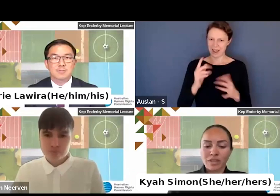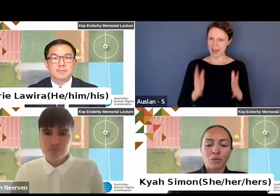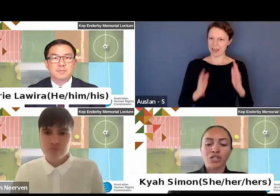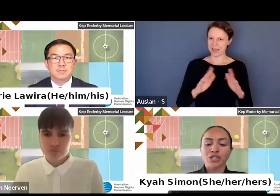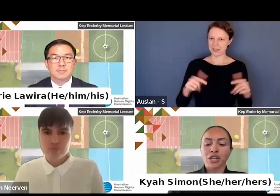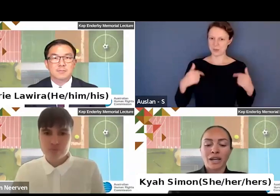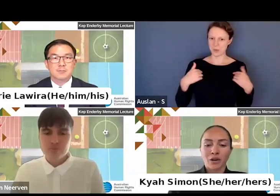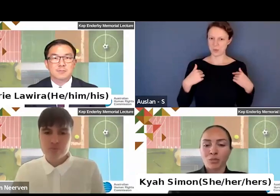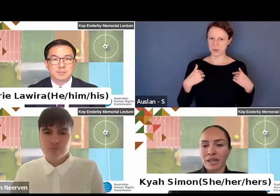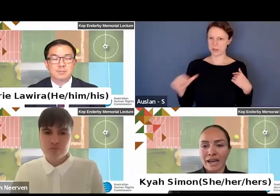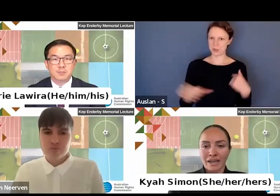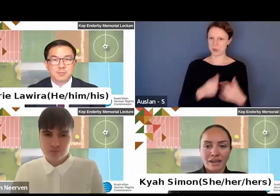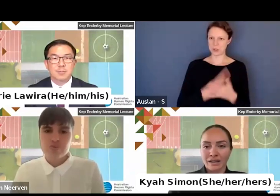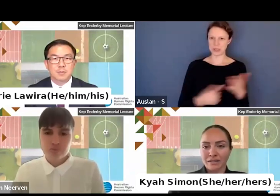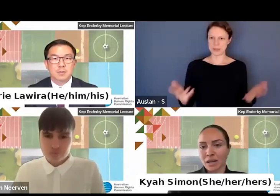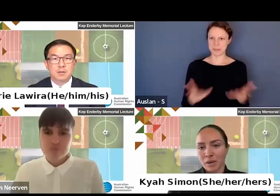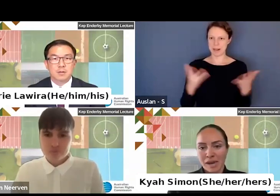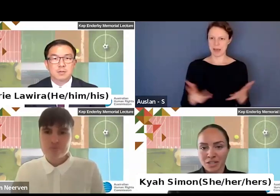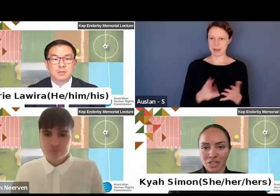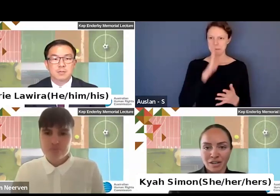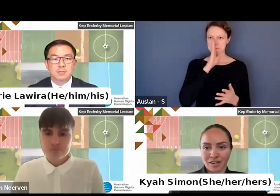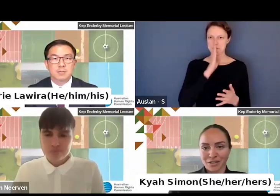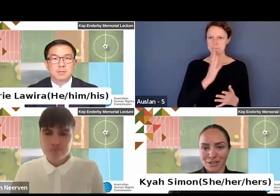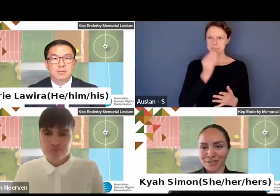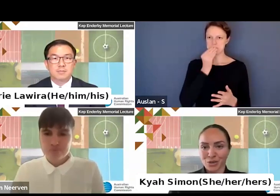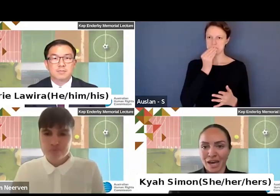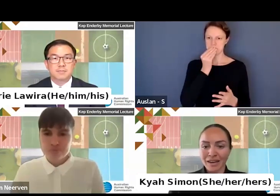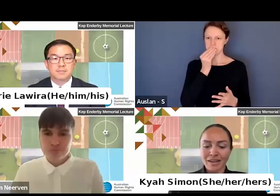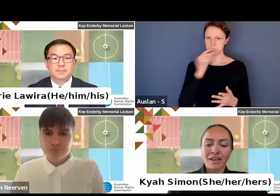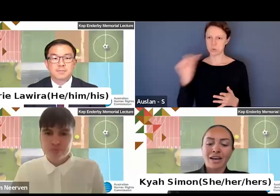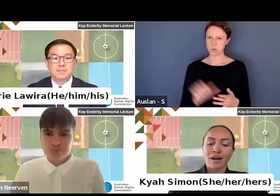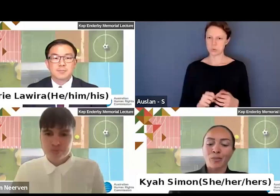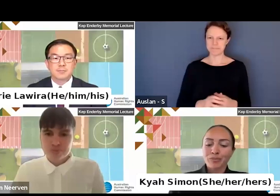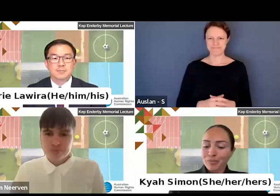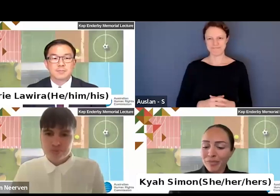and we should just go out there and play and keep our mouths shut and just do that,